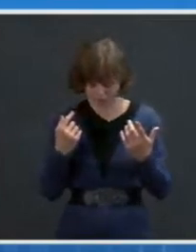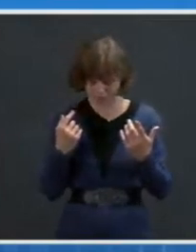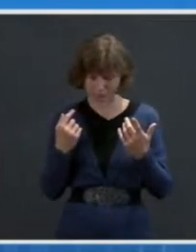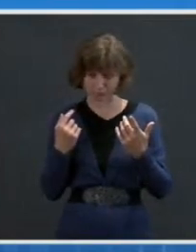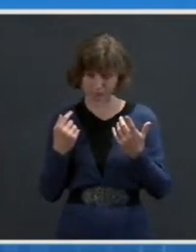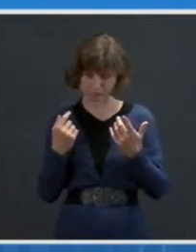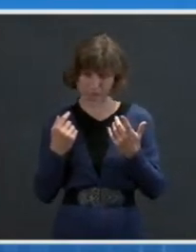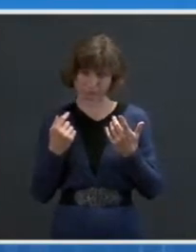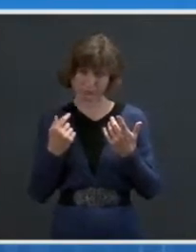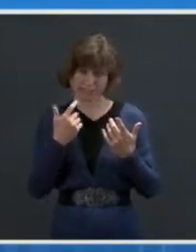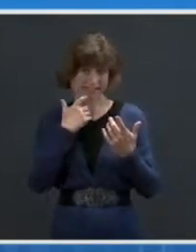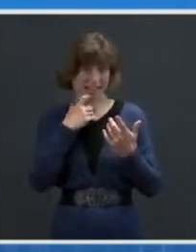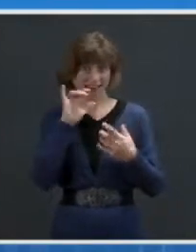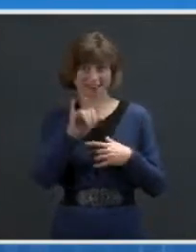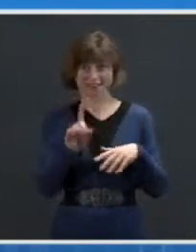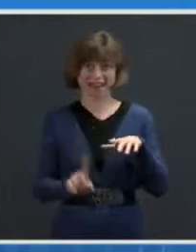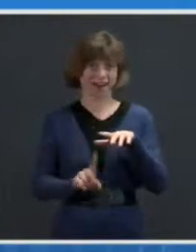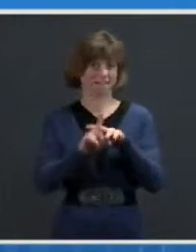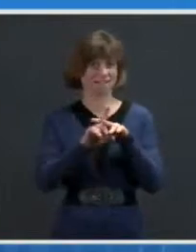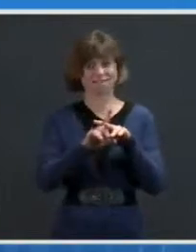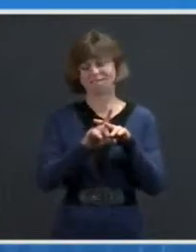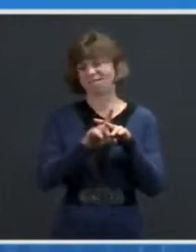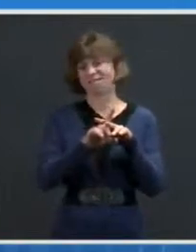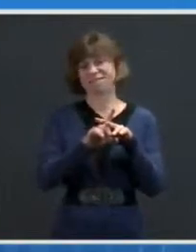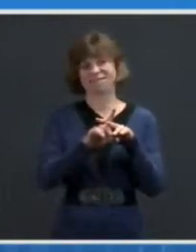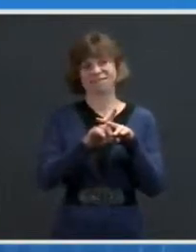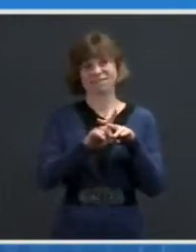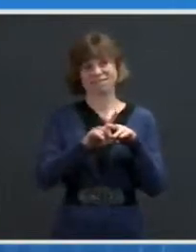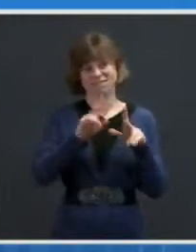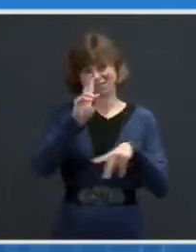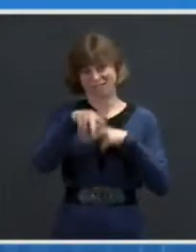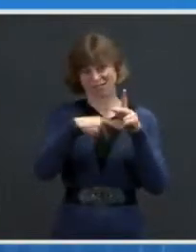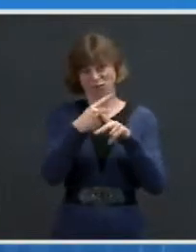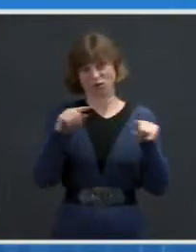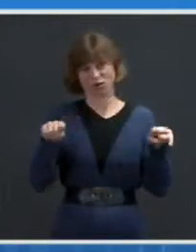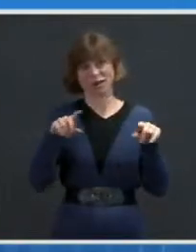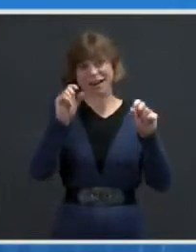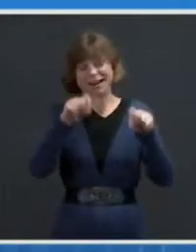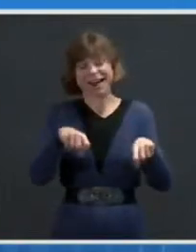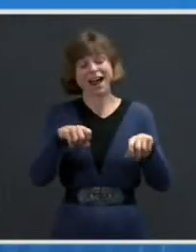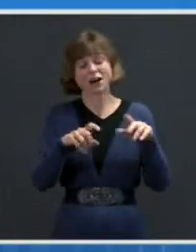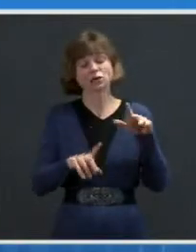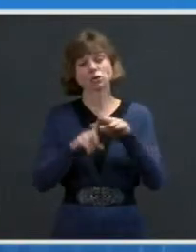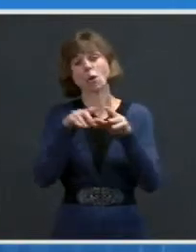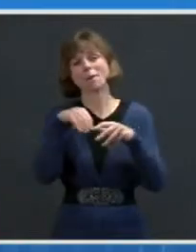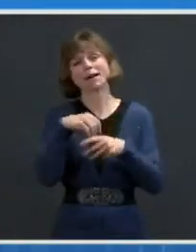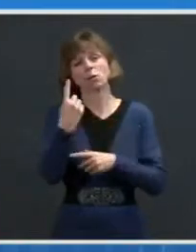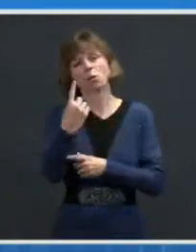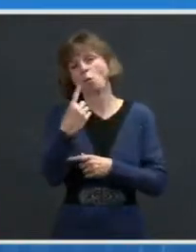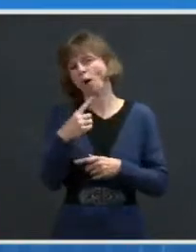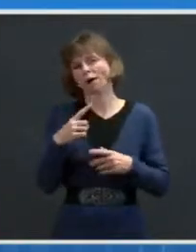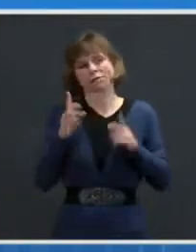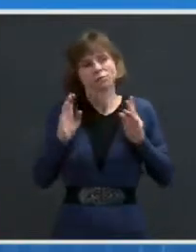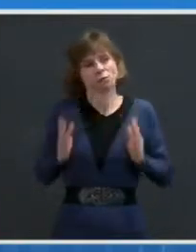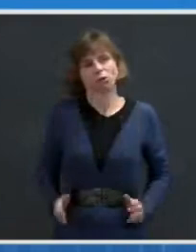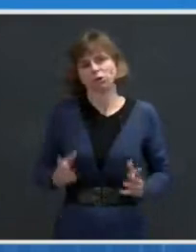ADD? WE KNOW THAT THE STUDIES